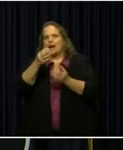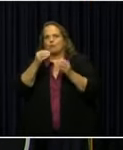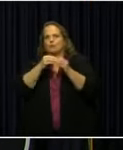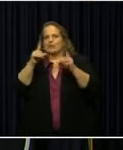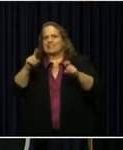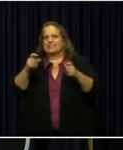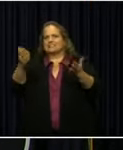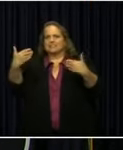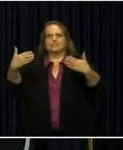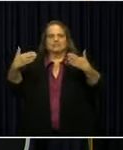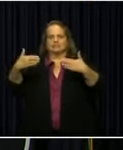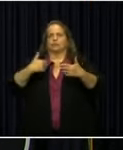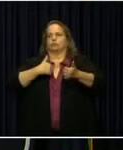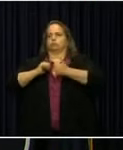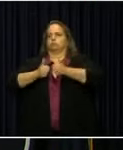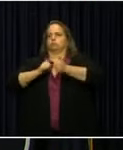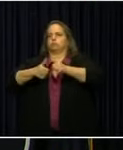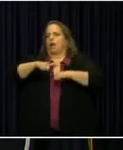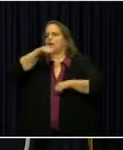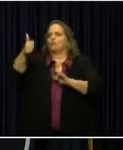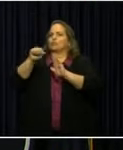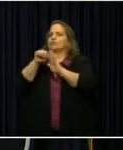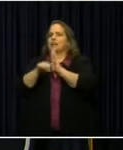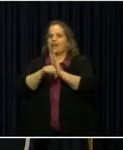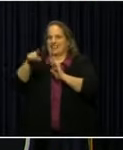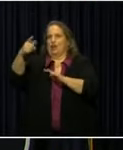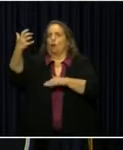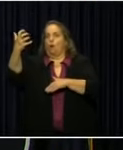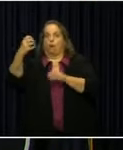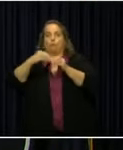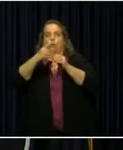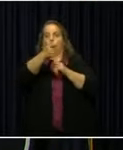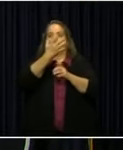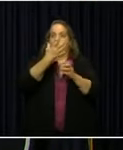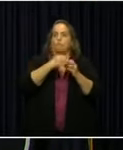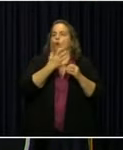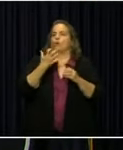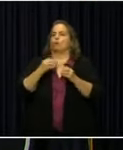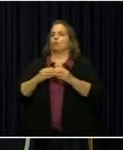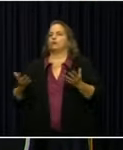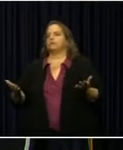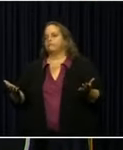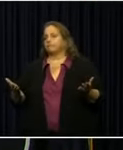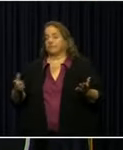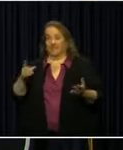WHEN IT ALMOST DOESN'T EXIST. WE HAVE HAD MUCH BETTER LUCK, WE